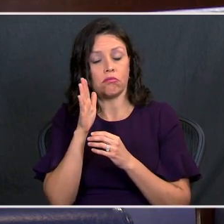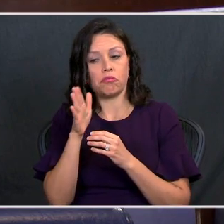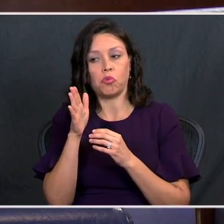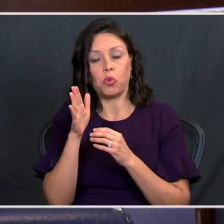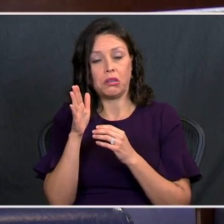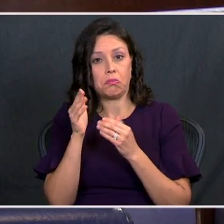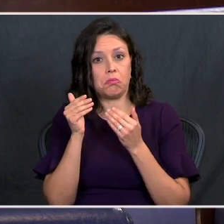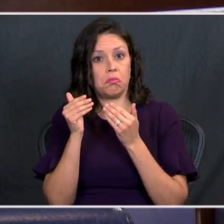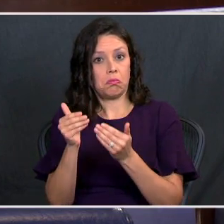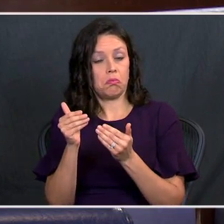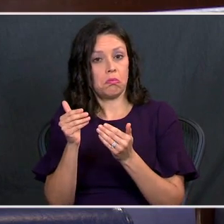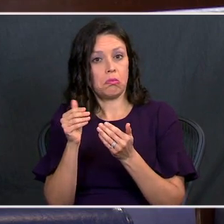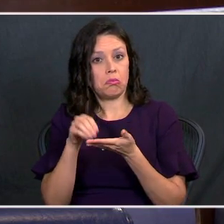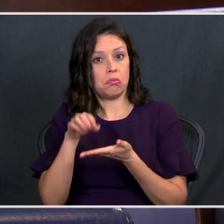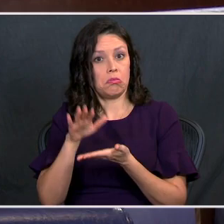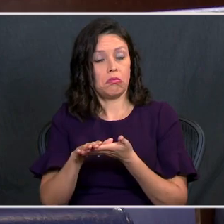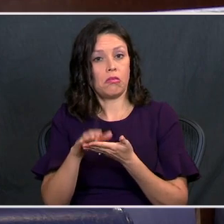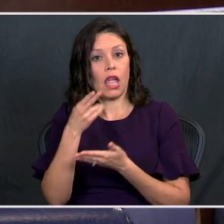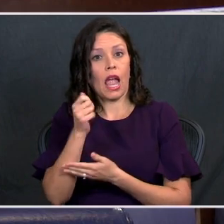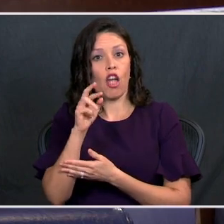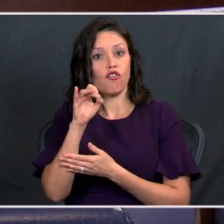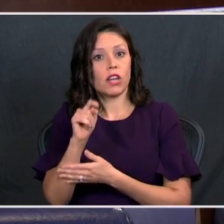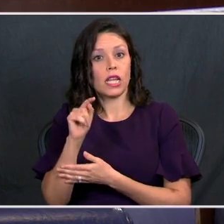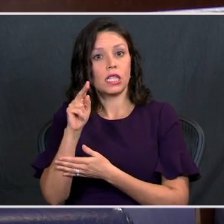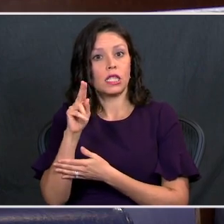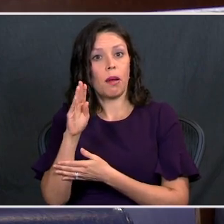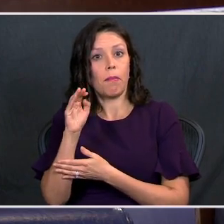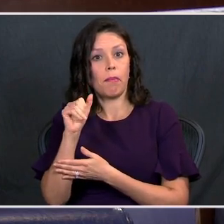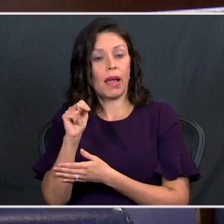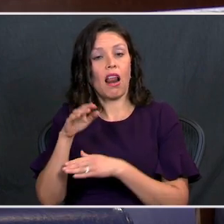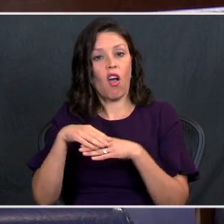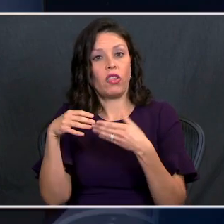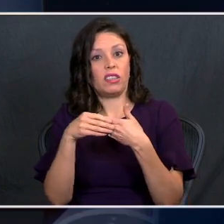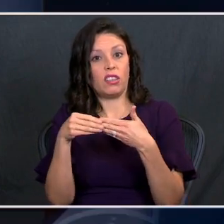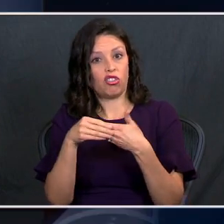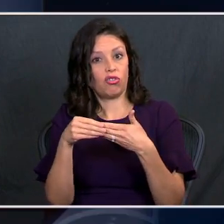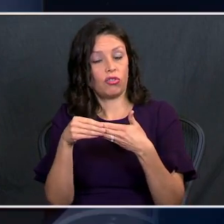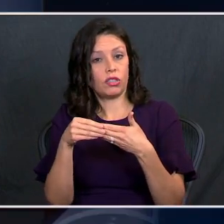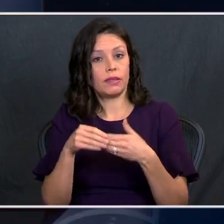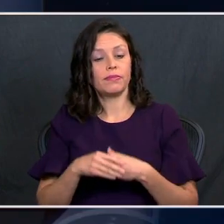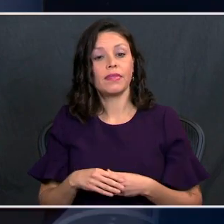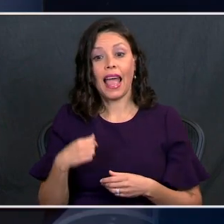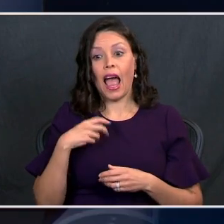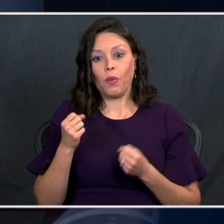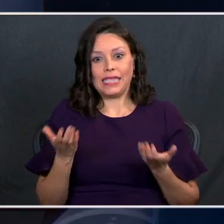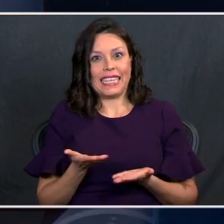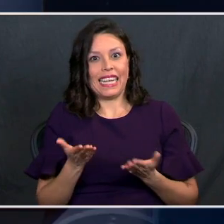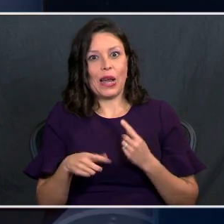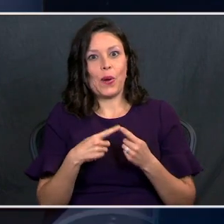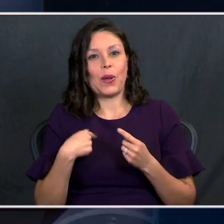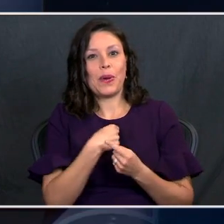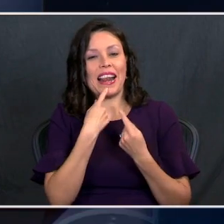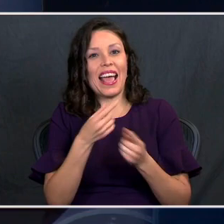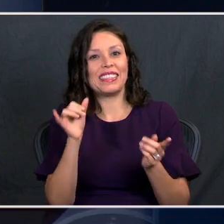on whether or not she should be on the paper currency. Ms. Psaki: I was here when we -- when we announced that, and it was very exciting.